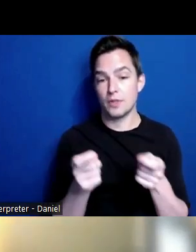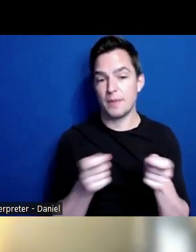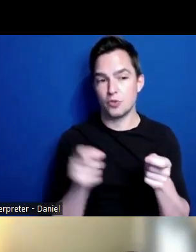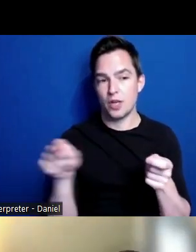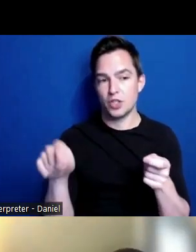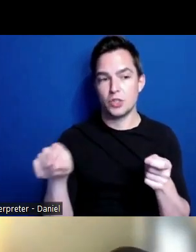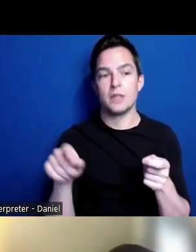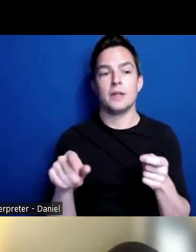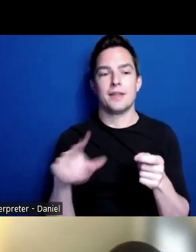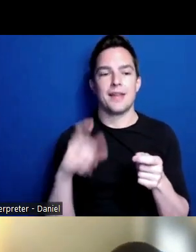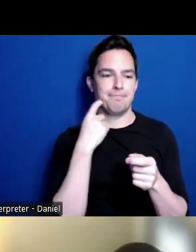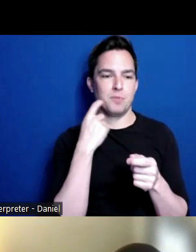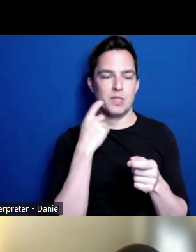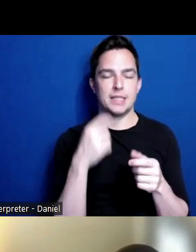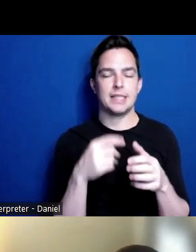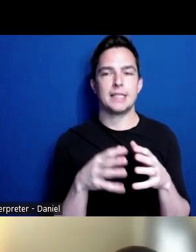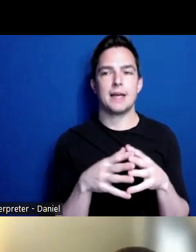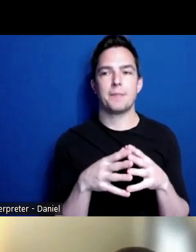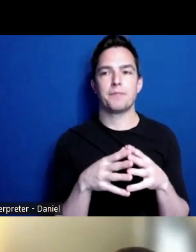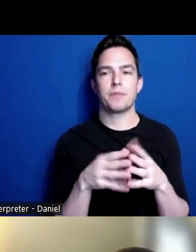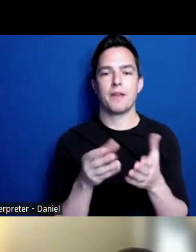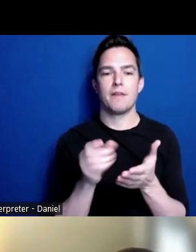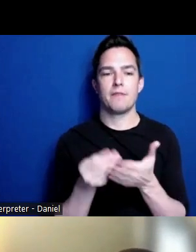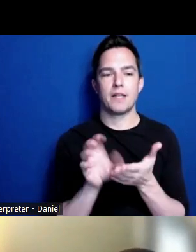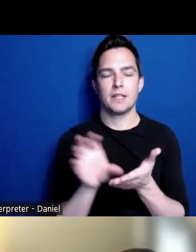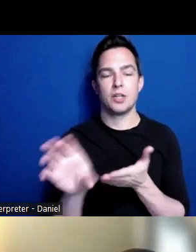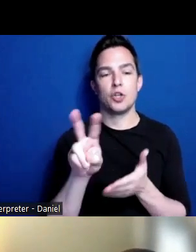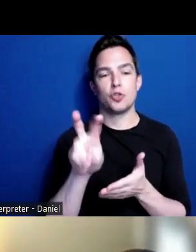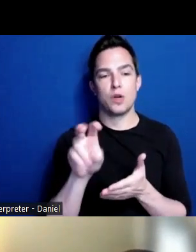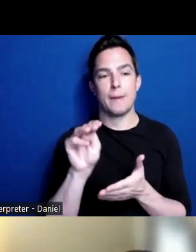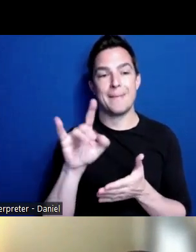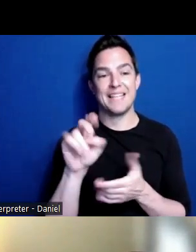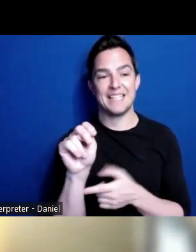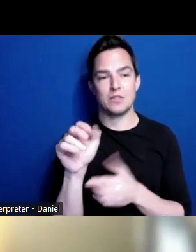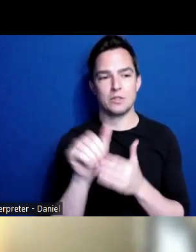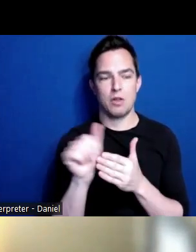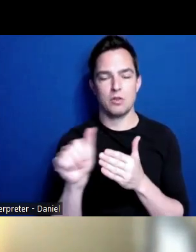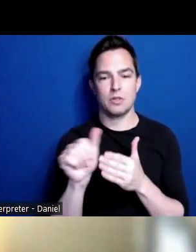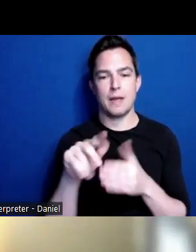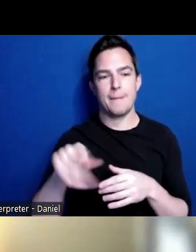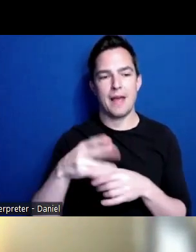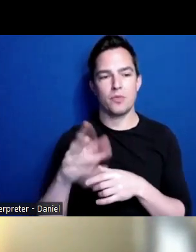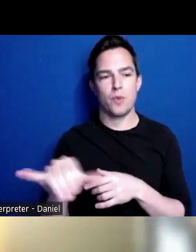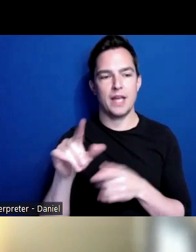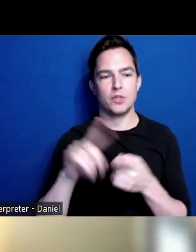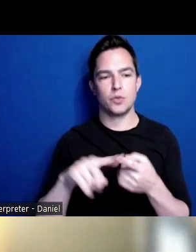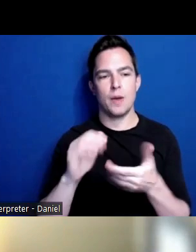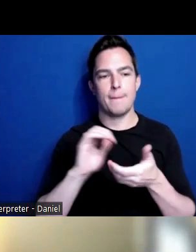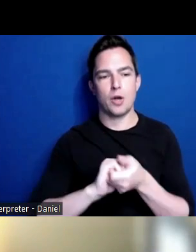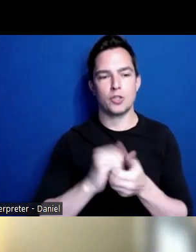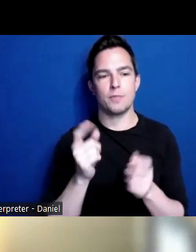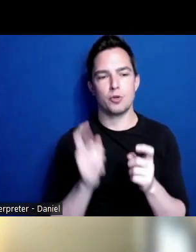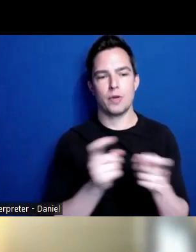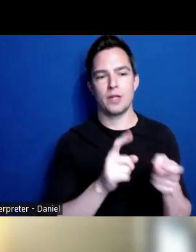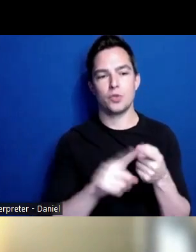They recently funded $200 million in Pathways to Partnership grants to 20 state grantees that